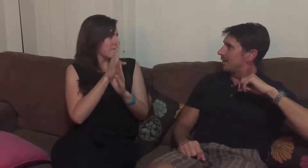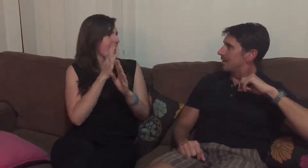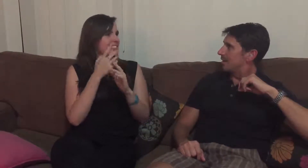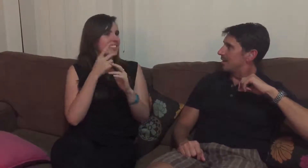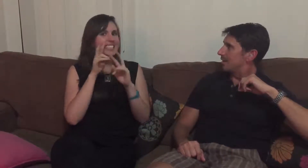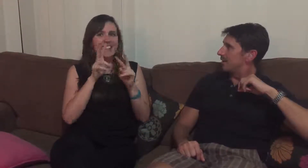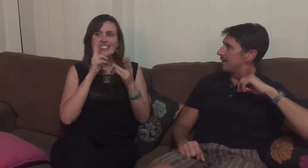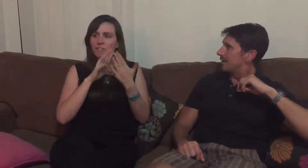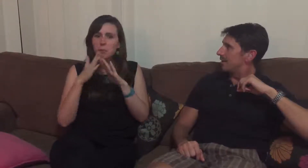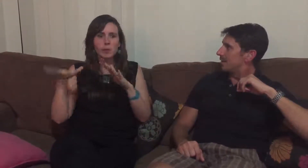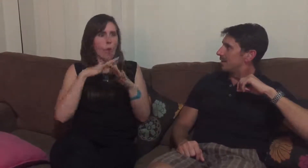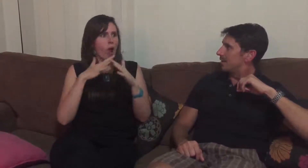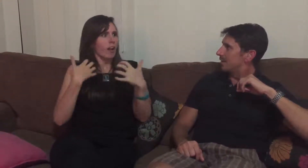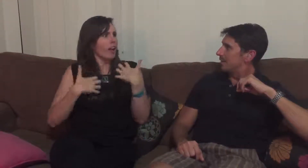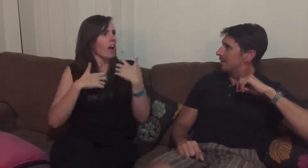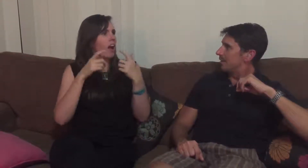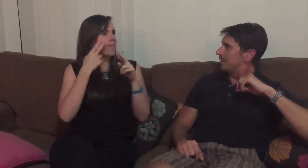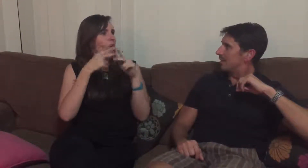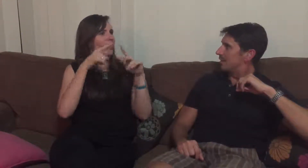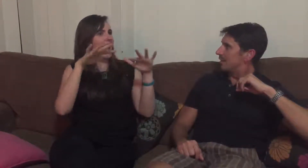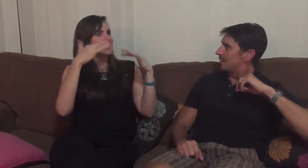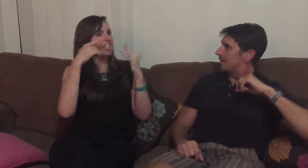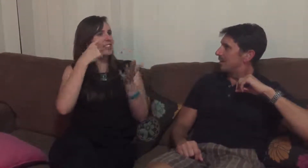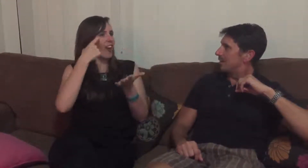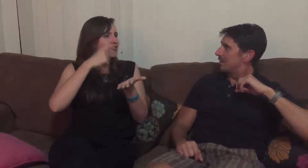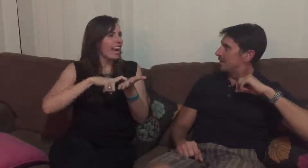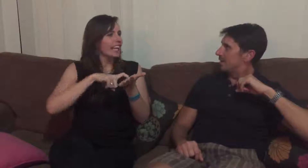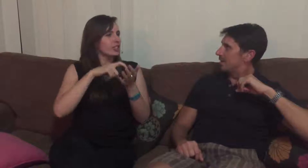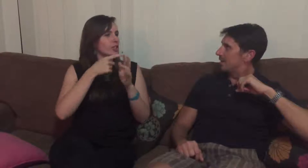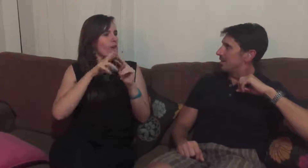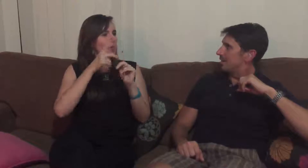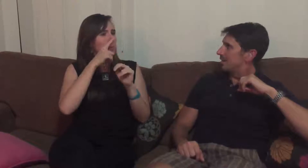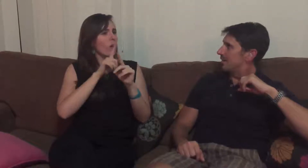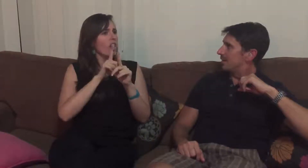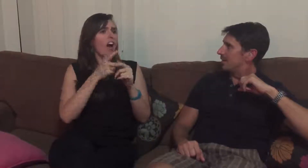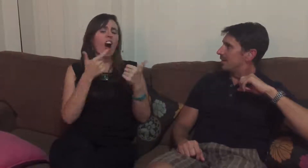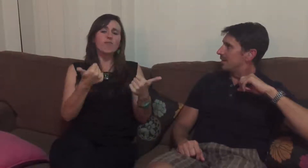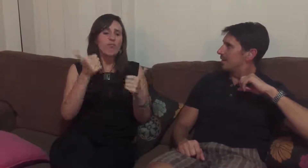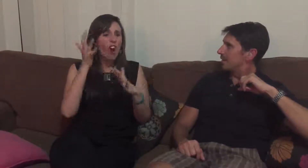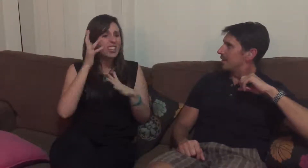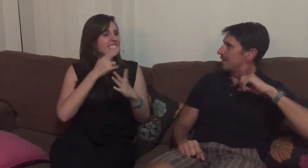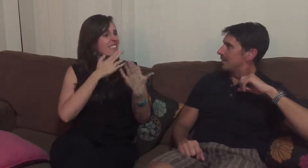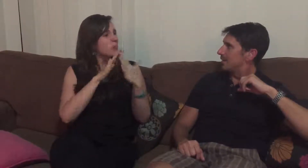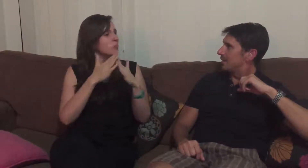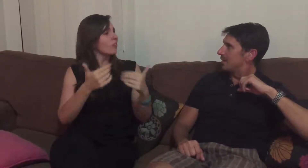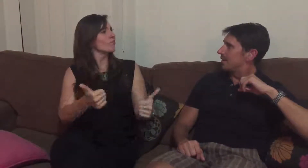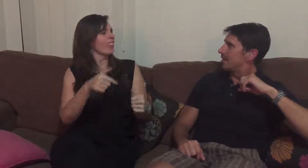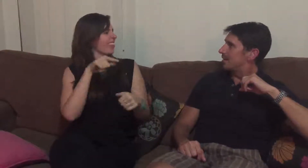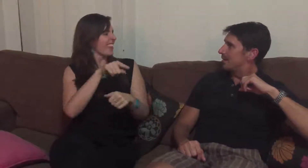And also seeing the Deaf community excited about the recognition of who we are as a community and of our sign language.